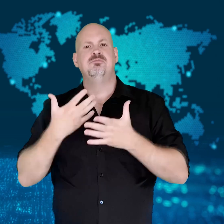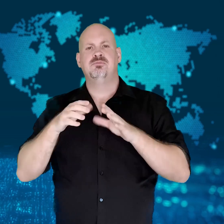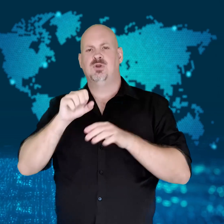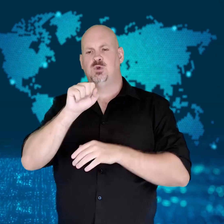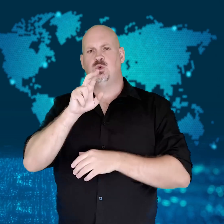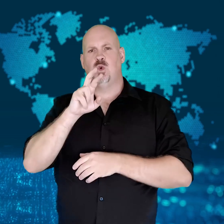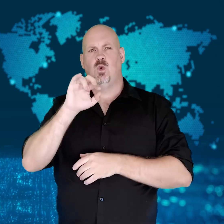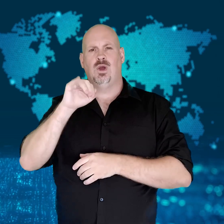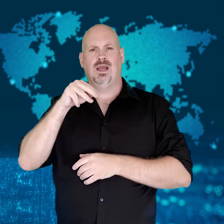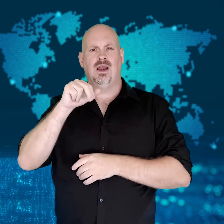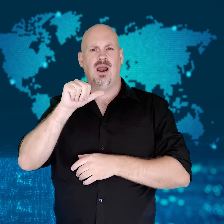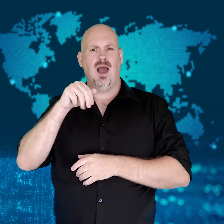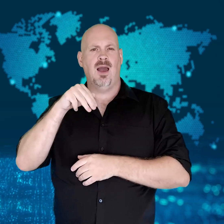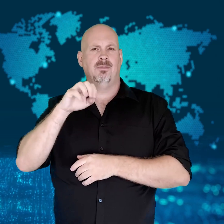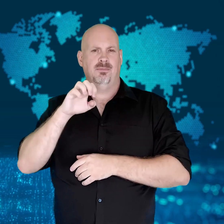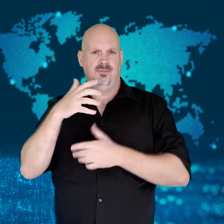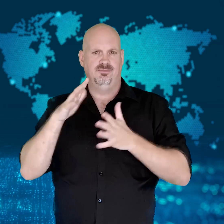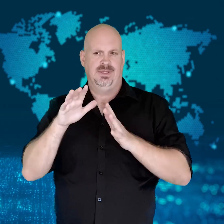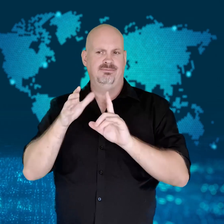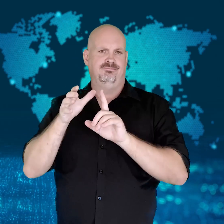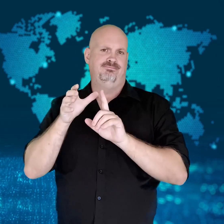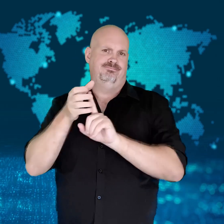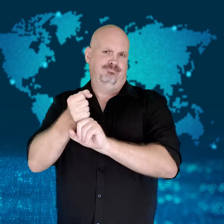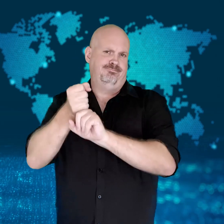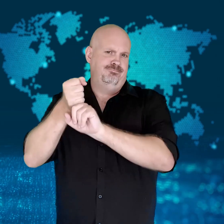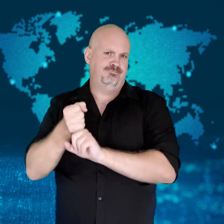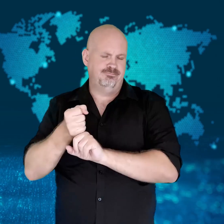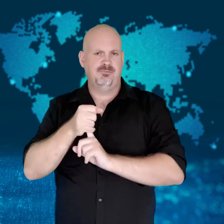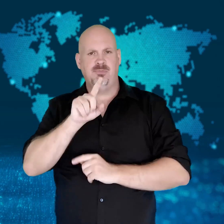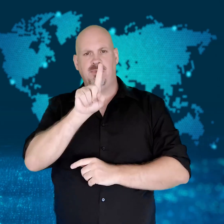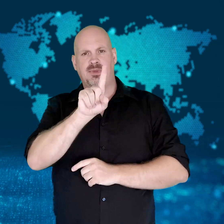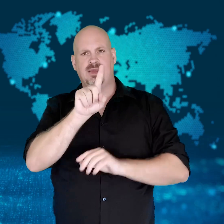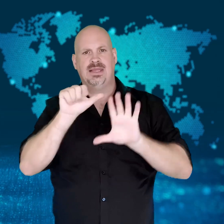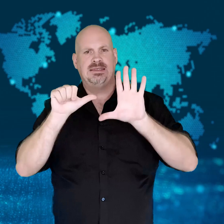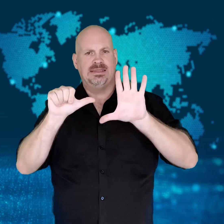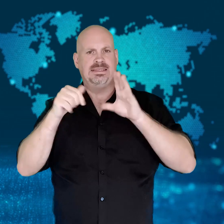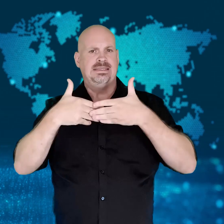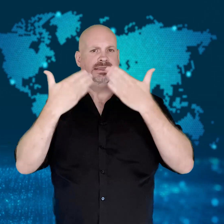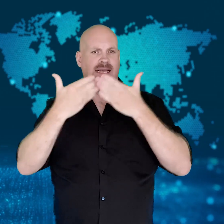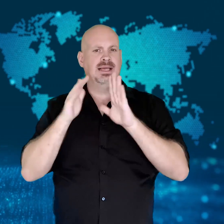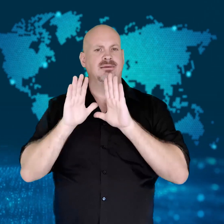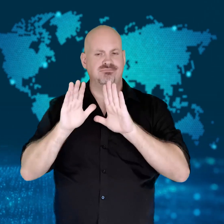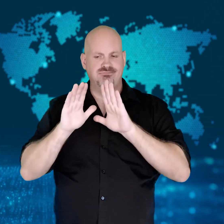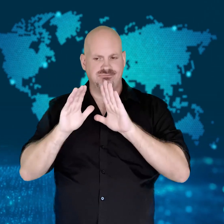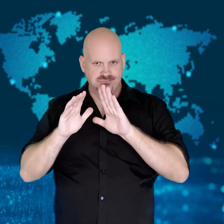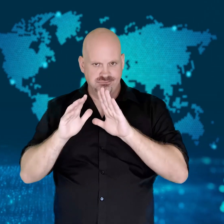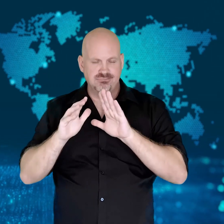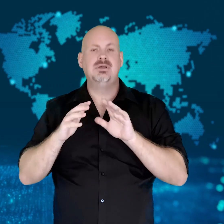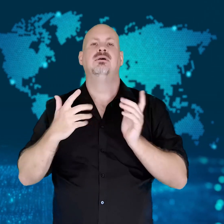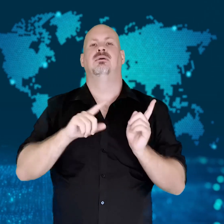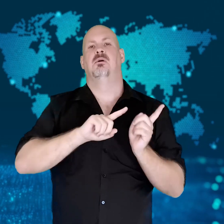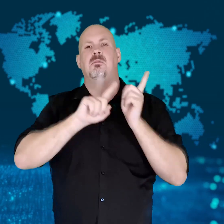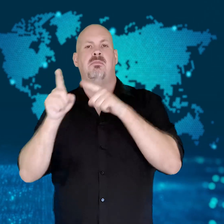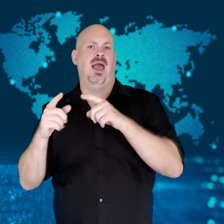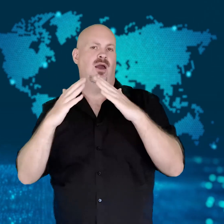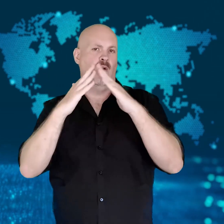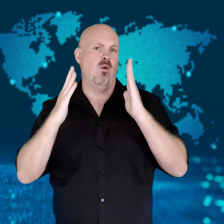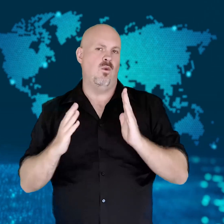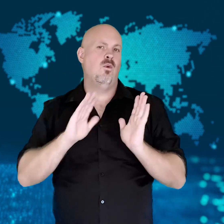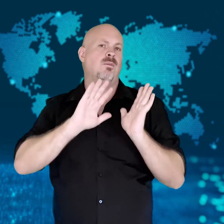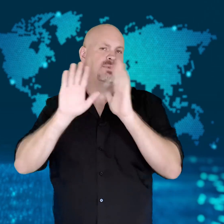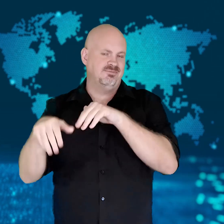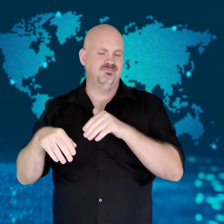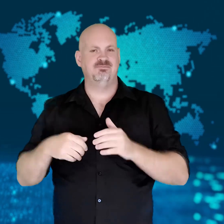He was in custody in Suriname for 16 days before returning to his home.